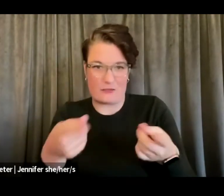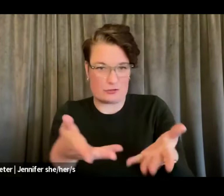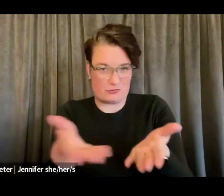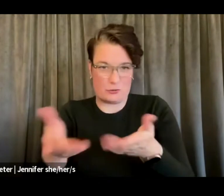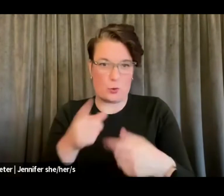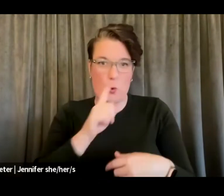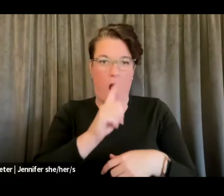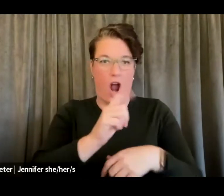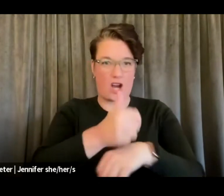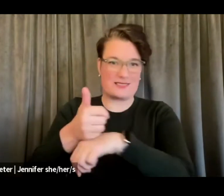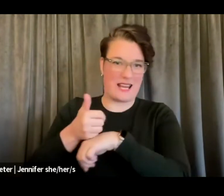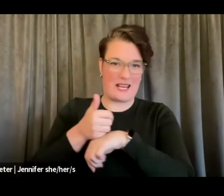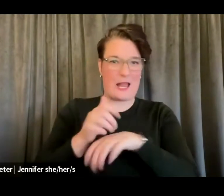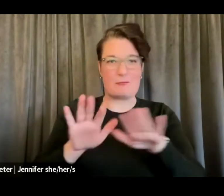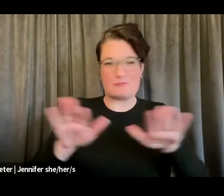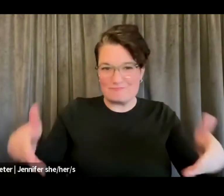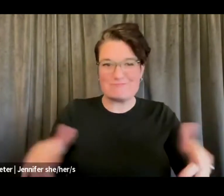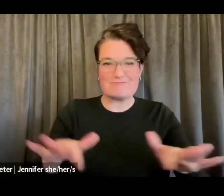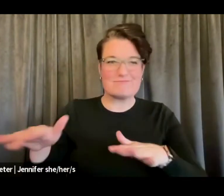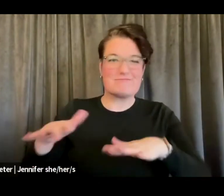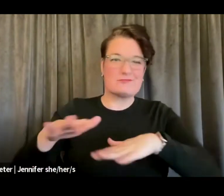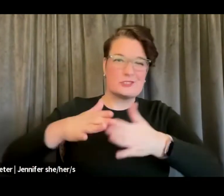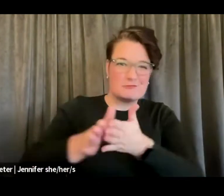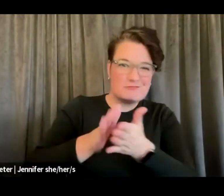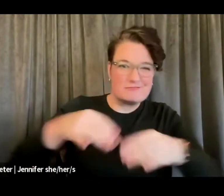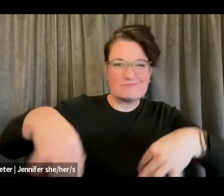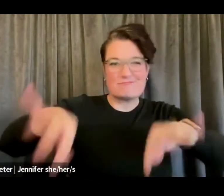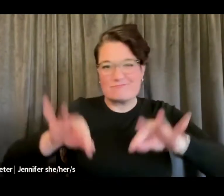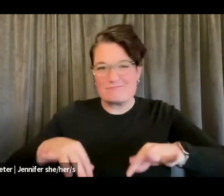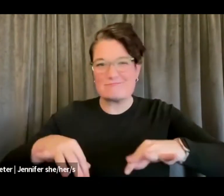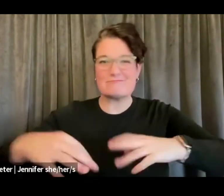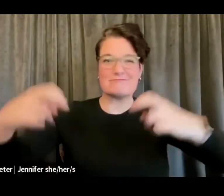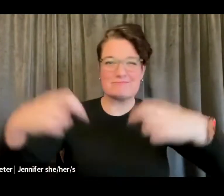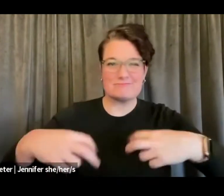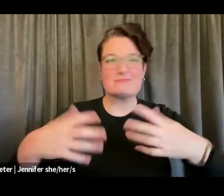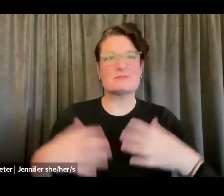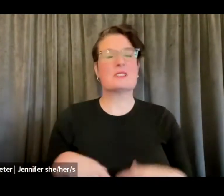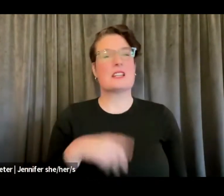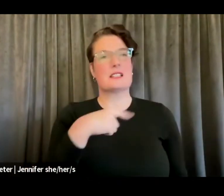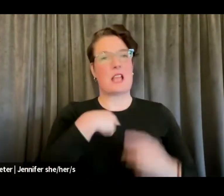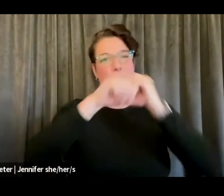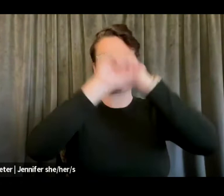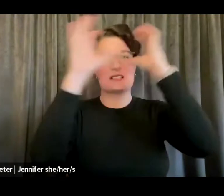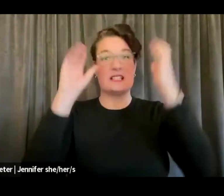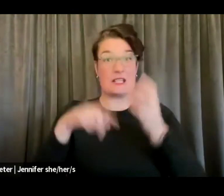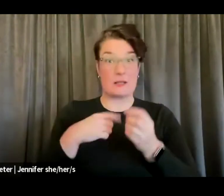like continual and ongoing rituals throughout a beginning time of